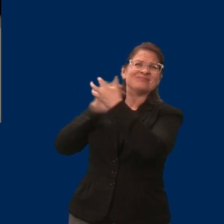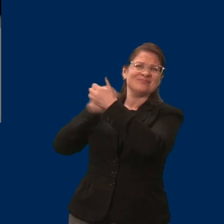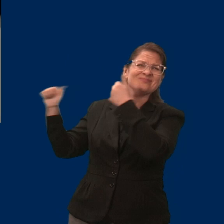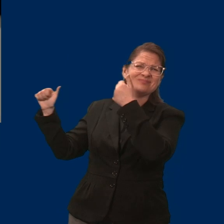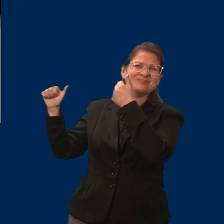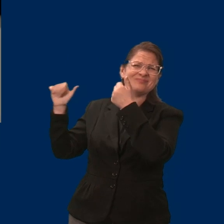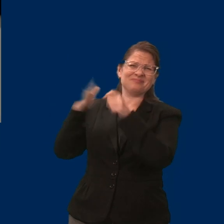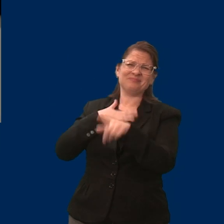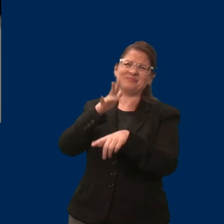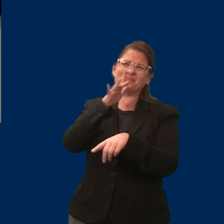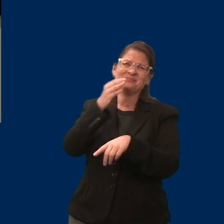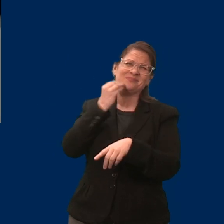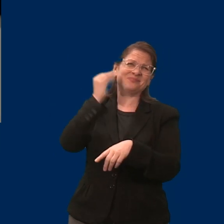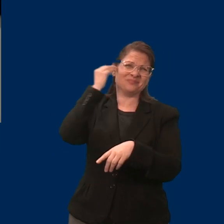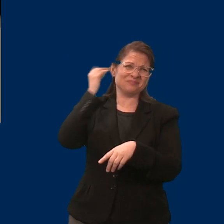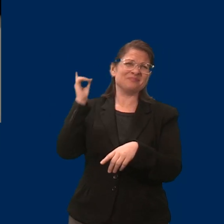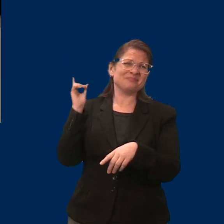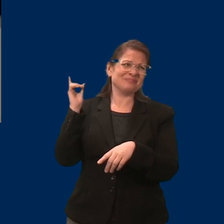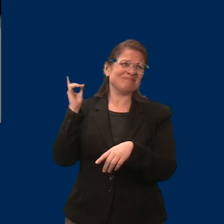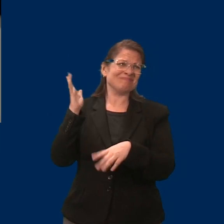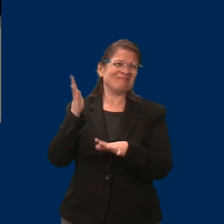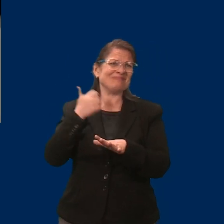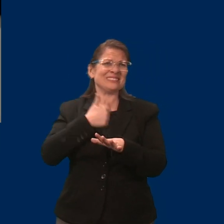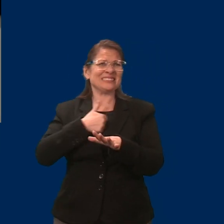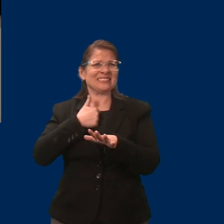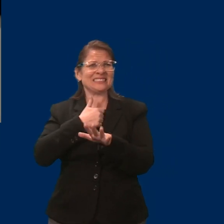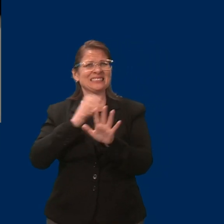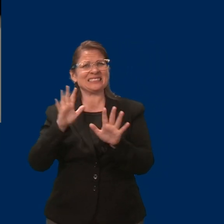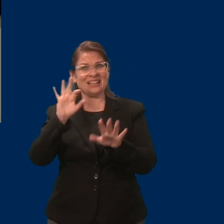Jillian was asking him to chat, so he's here helping.